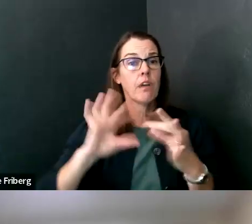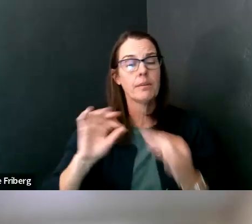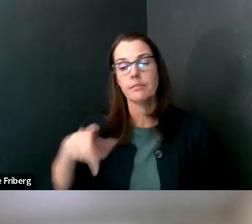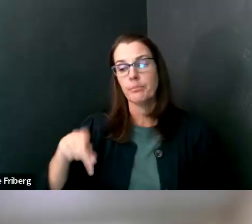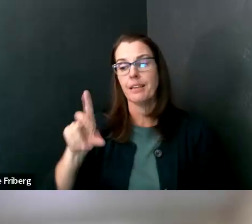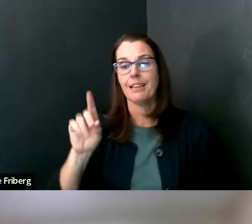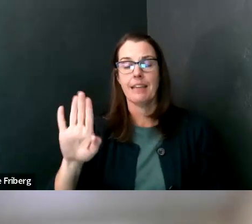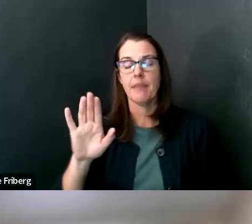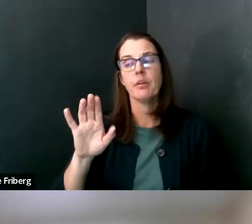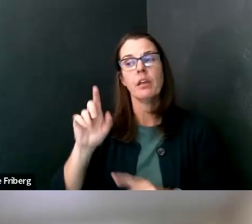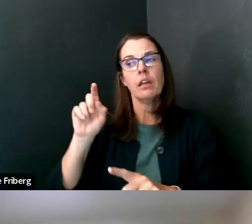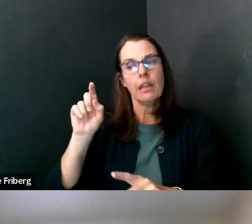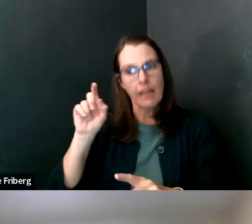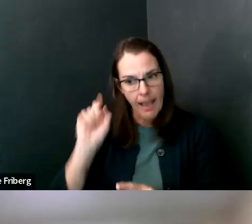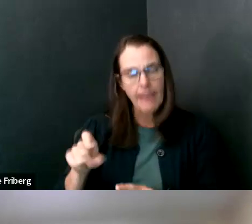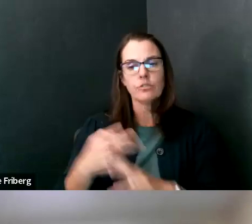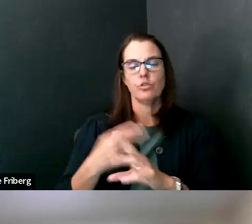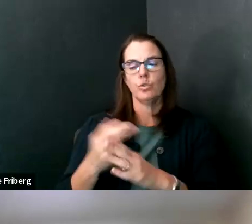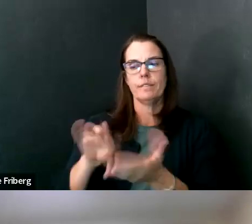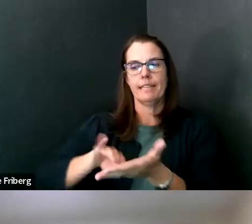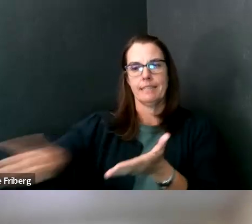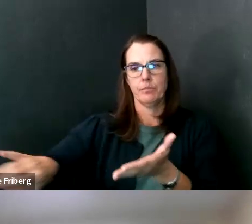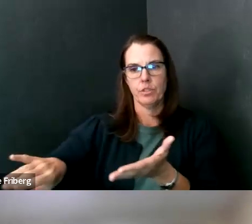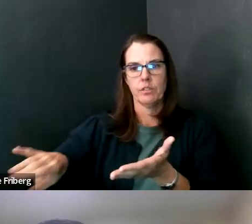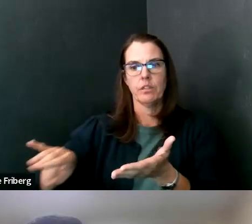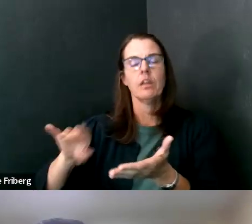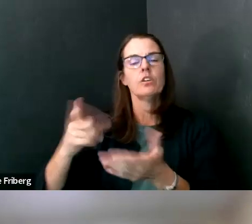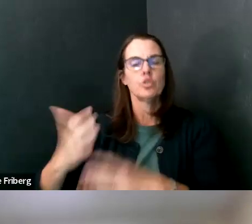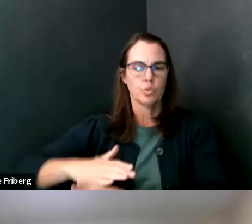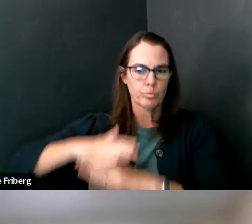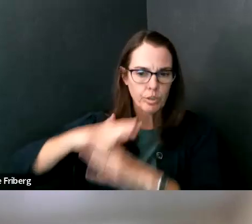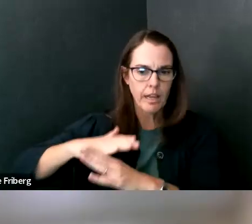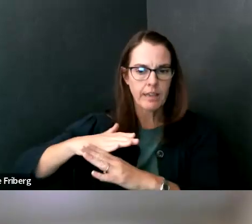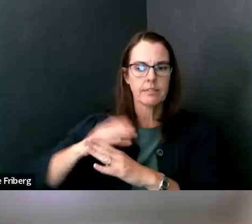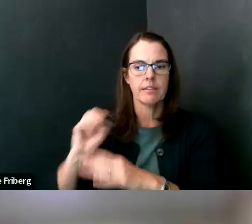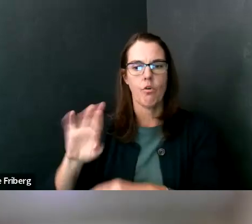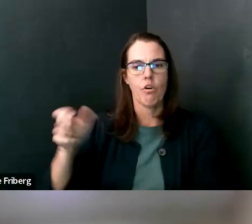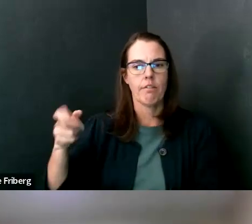orphan drug exclusion as intended by statute to be maximally protective of orphan drugs.